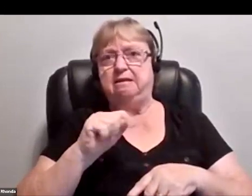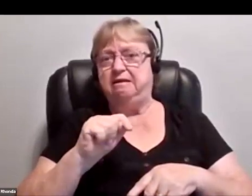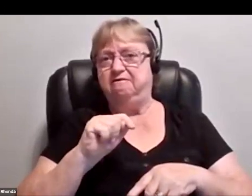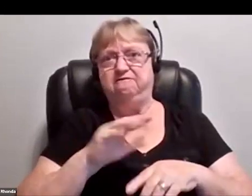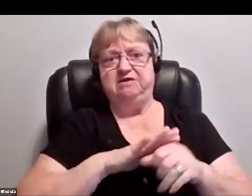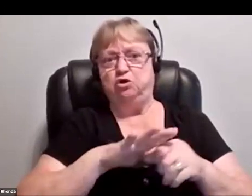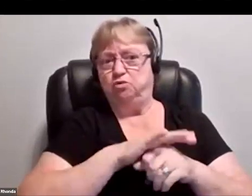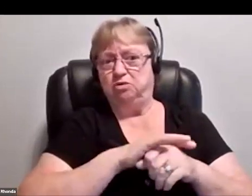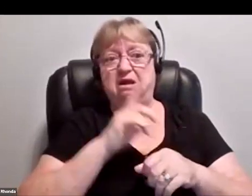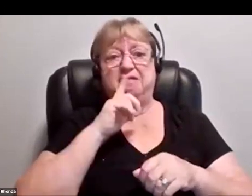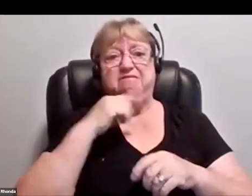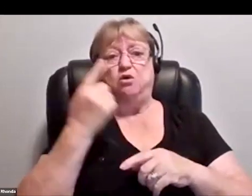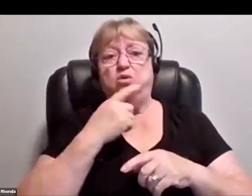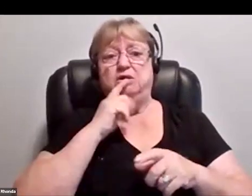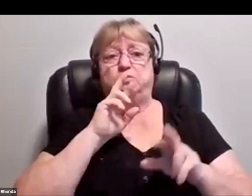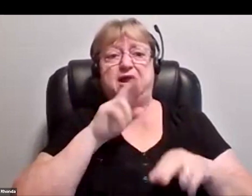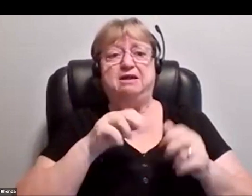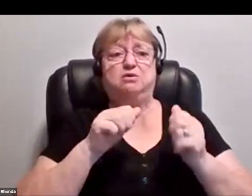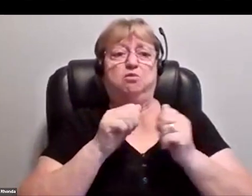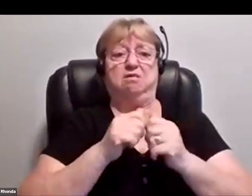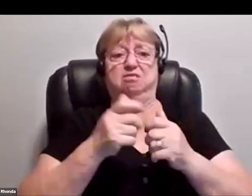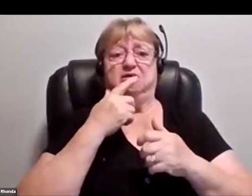Other than photons, they're the most common particles in the universe,